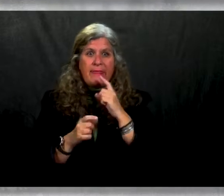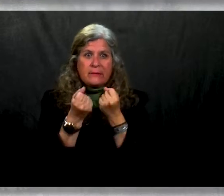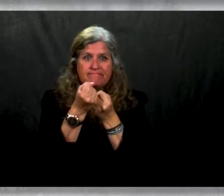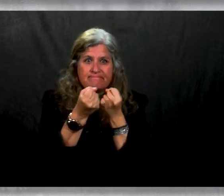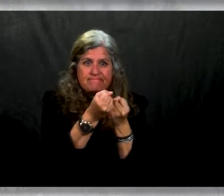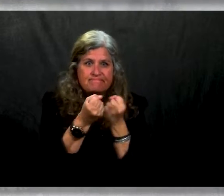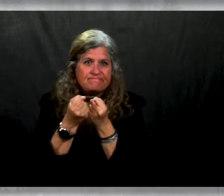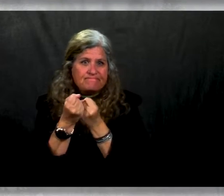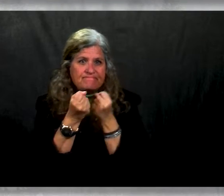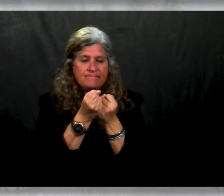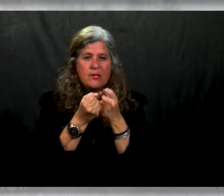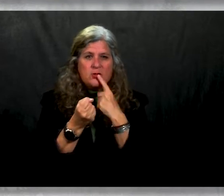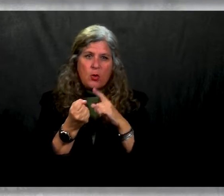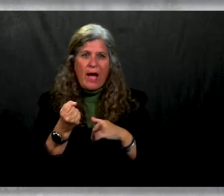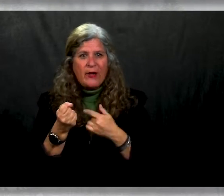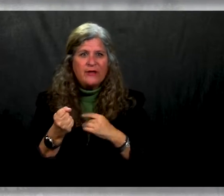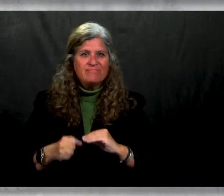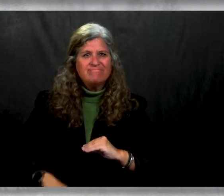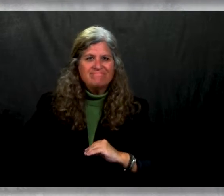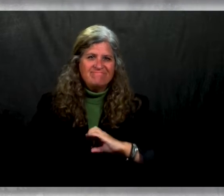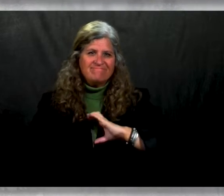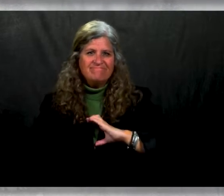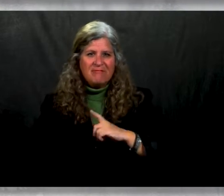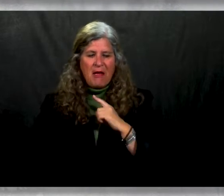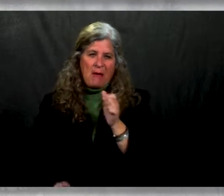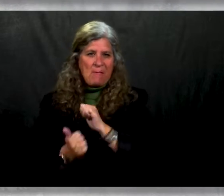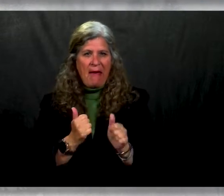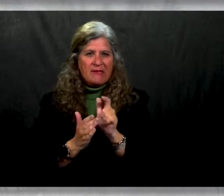So you could make yourself feel good about what you've done passing these laws